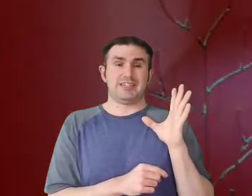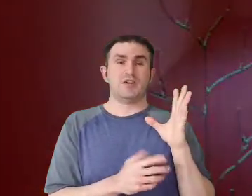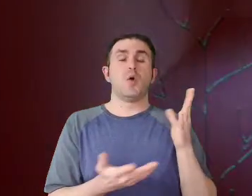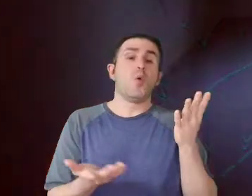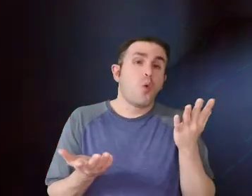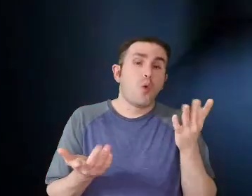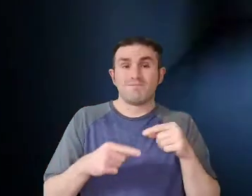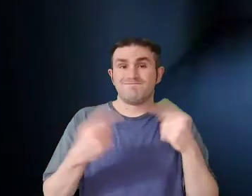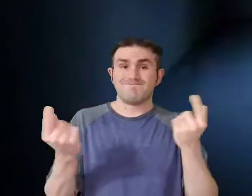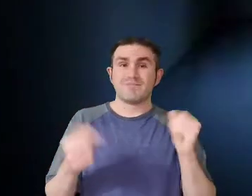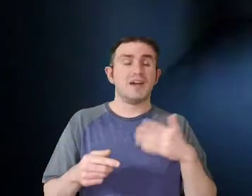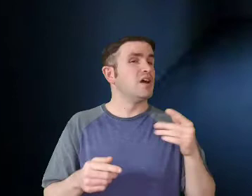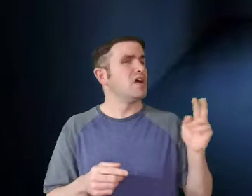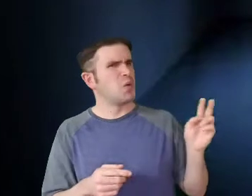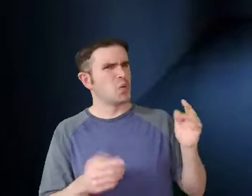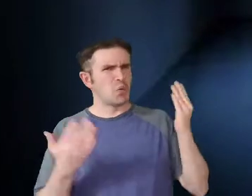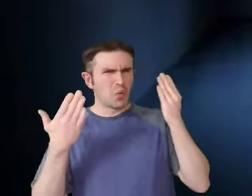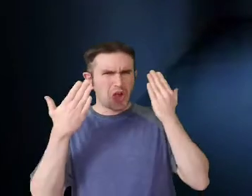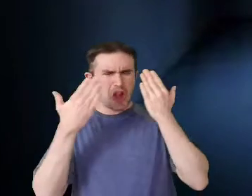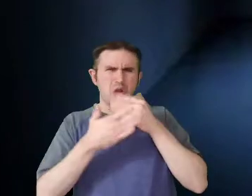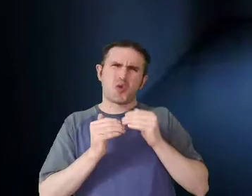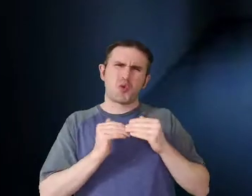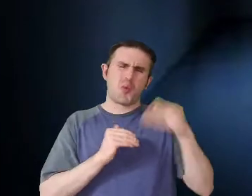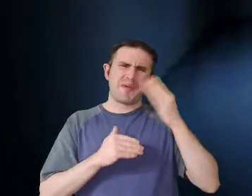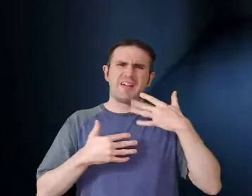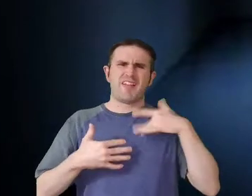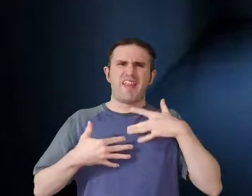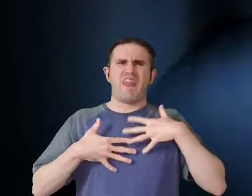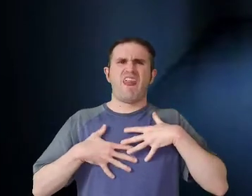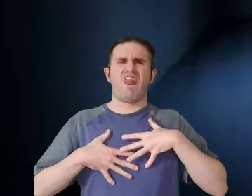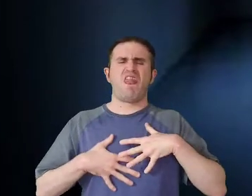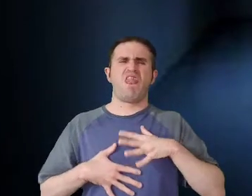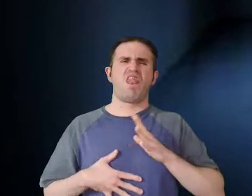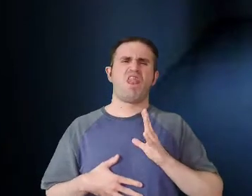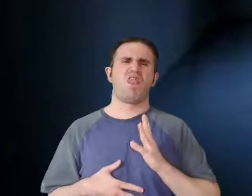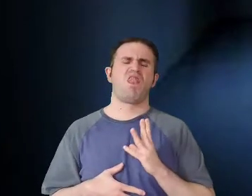very strong or they could be sometimes depressing, too!